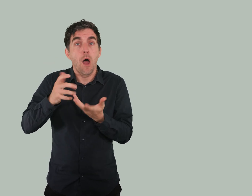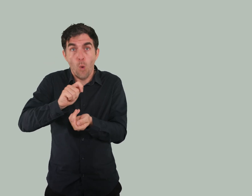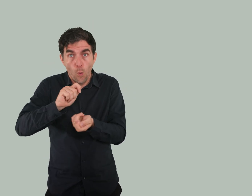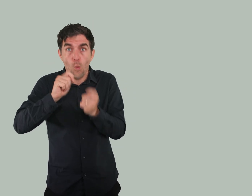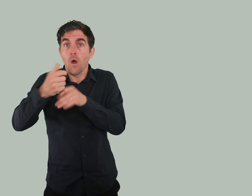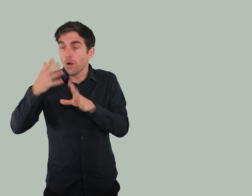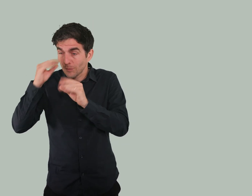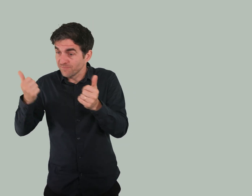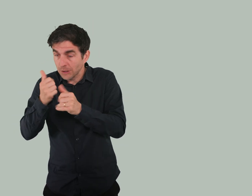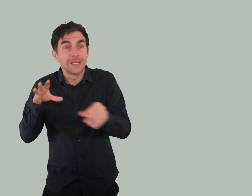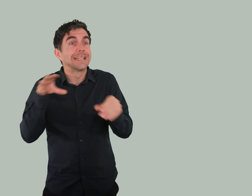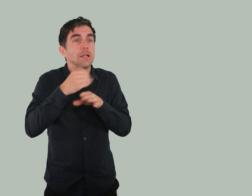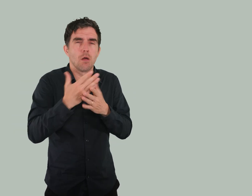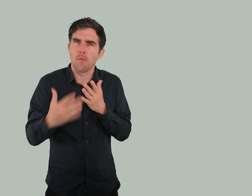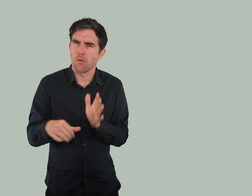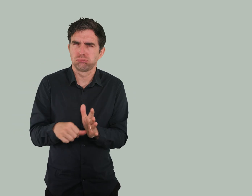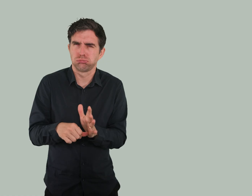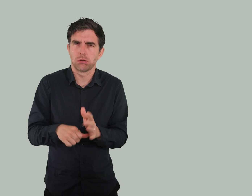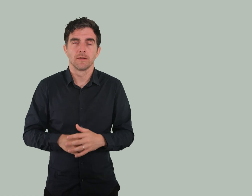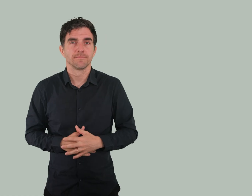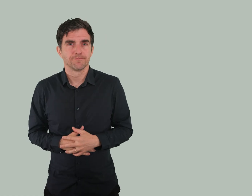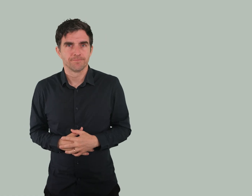and the transition into employment becomes more difficult.